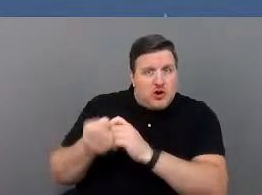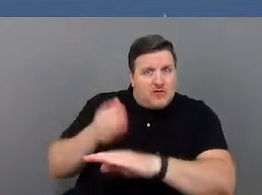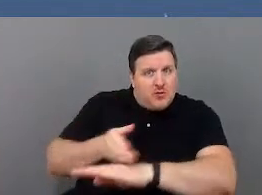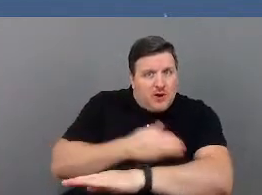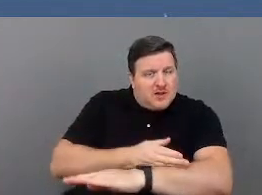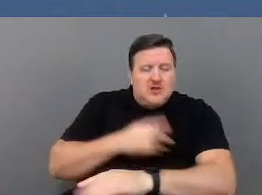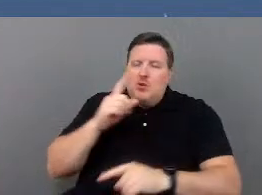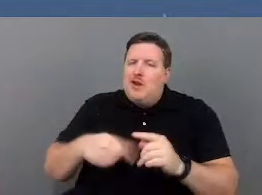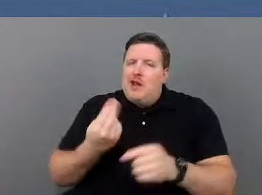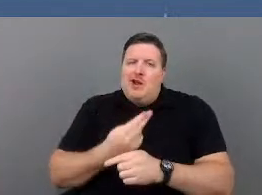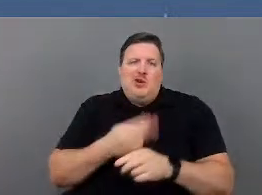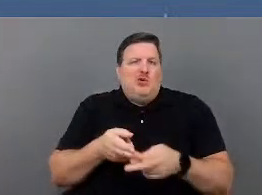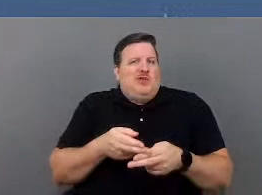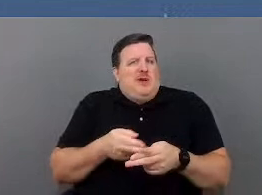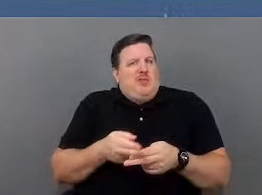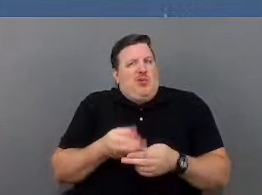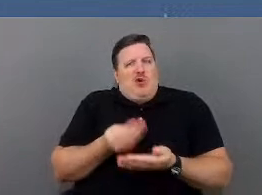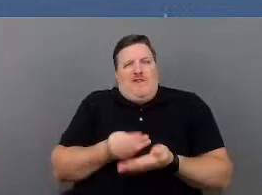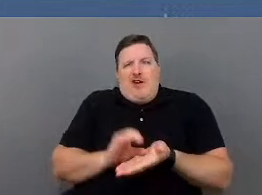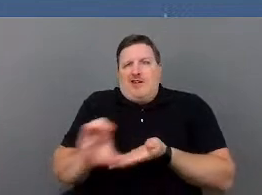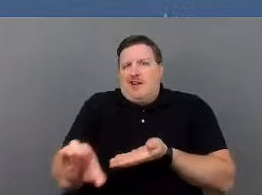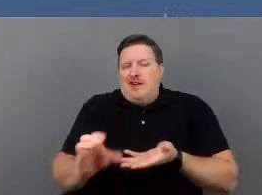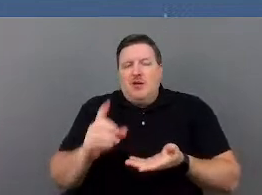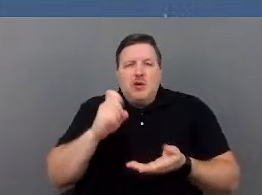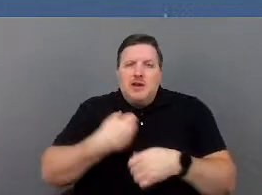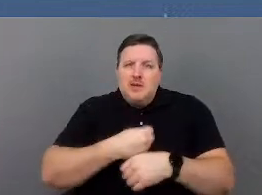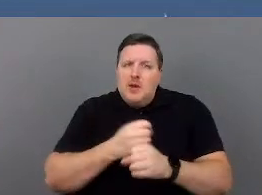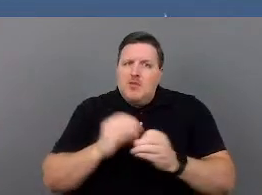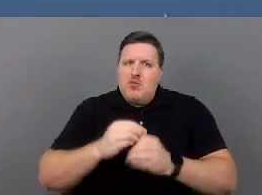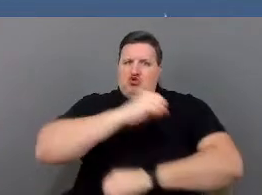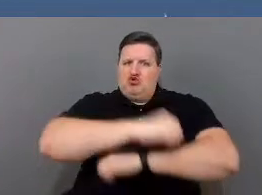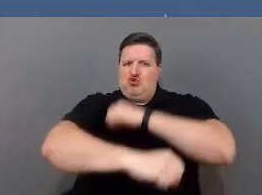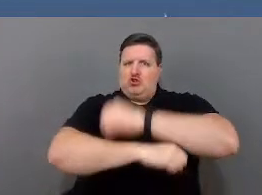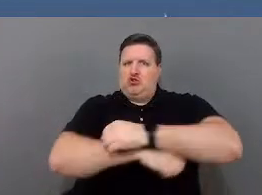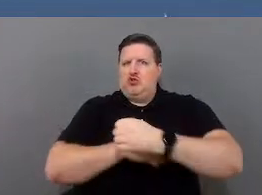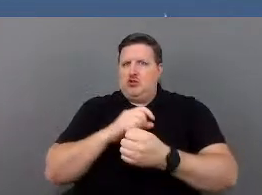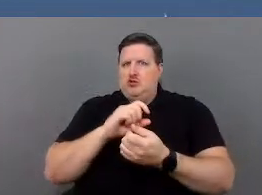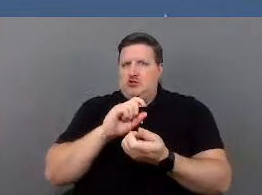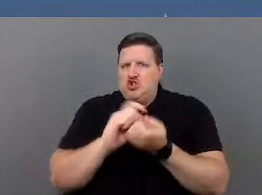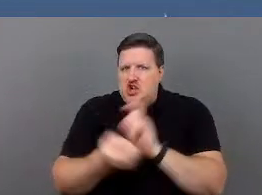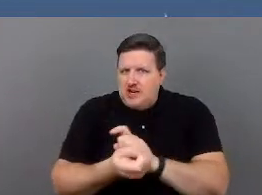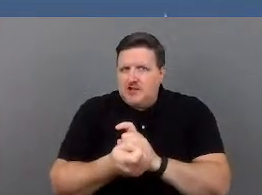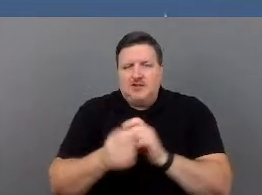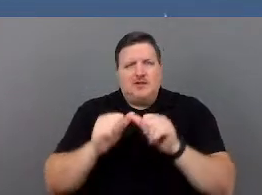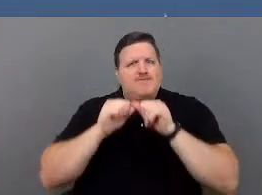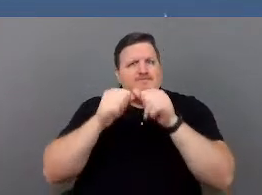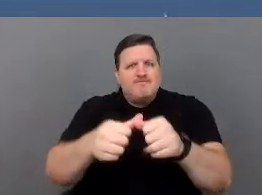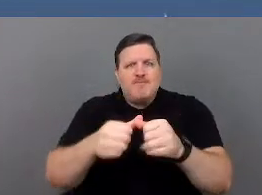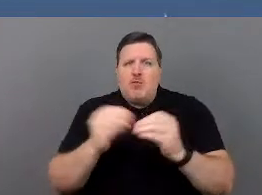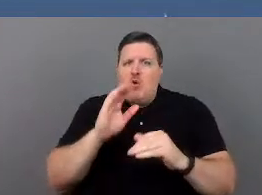WE NEED TO MAKE MORE STRUCTURAL CHANGES THAT WILL LAST BEYOND THIS BUDGET CYCLE AND WE NEED TO INVEST IN ROOT CAUSES AND NOT SYMPTOMS. THANK YOU.